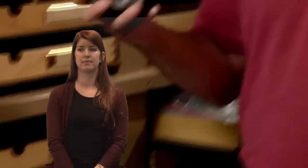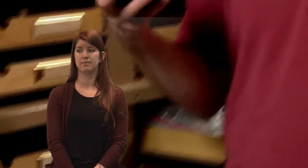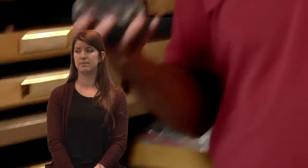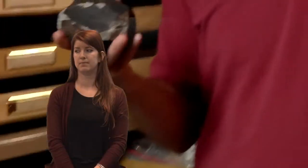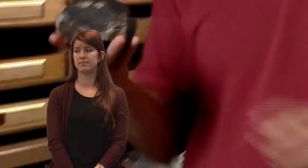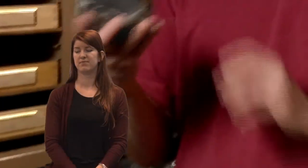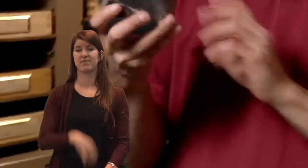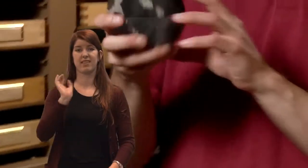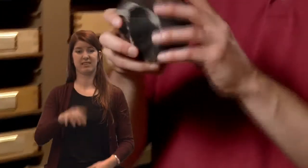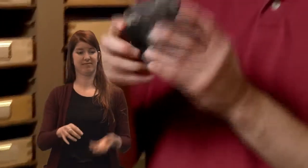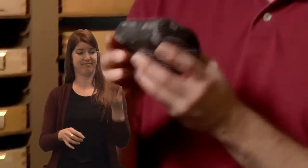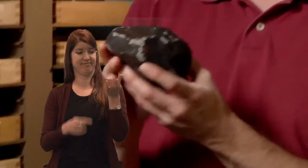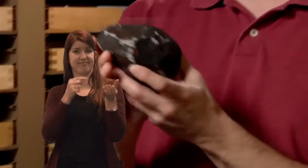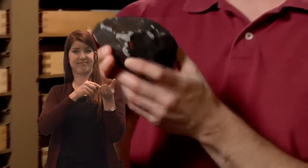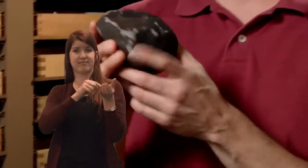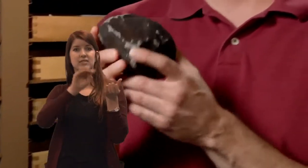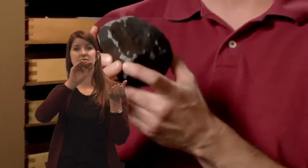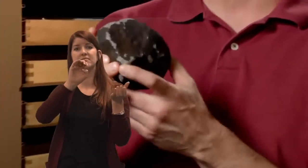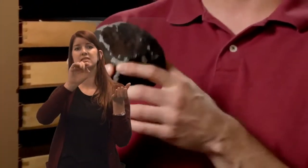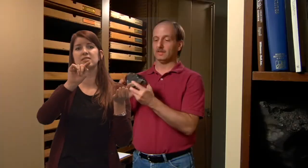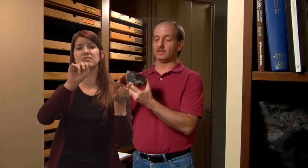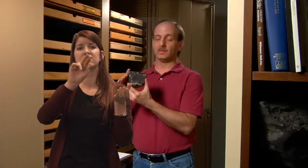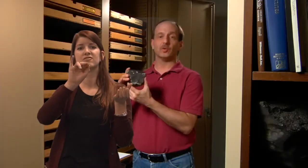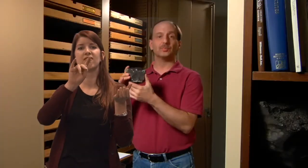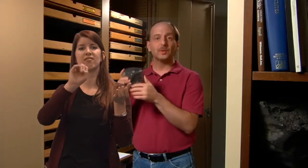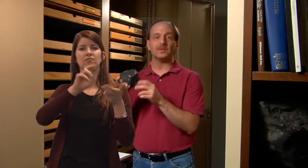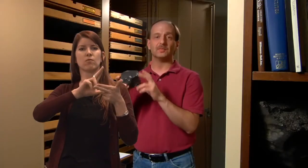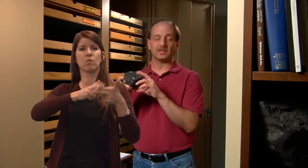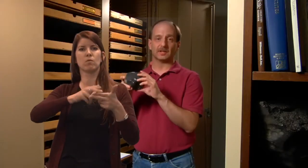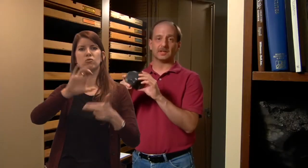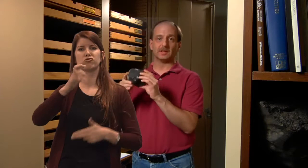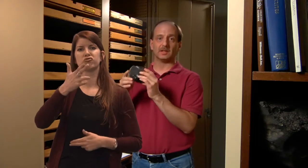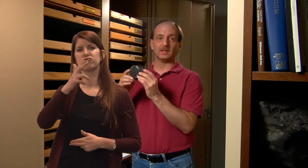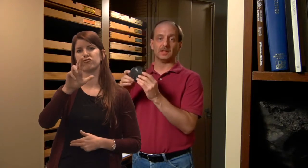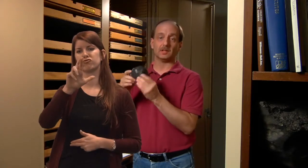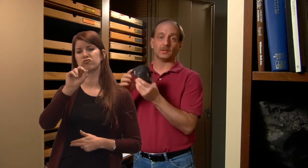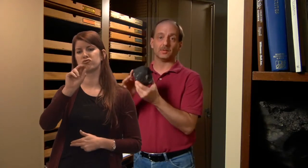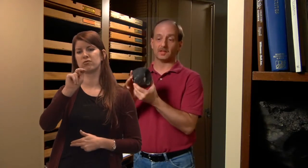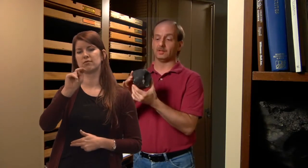This is one meteorite and this is called a Chondrite. These are the most primitive meteorites in the solar system,